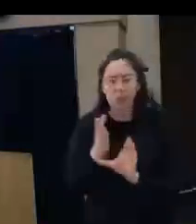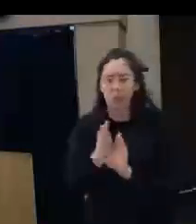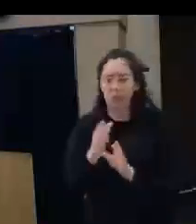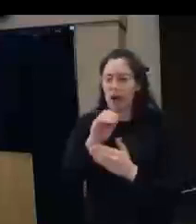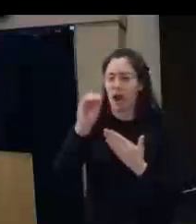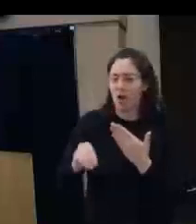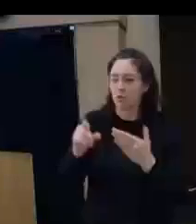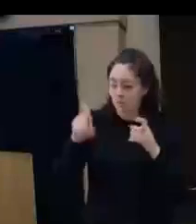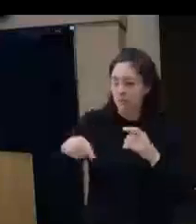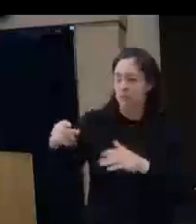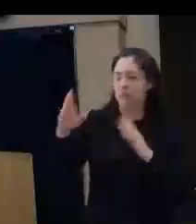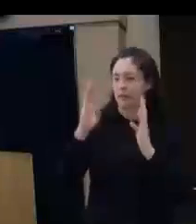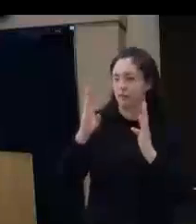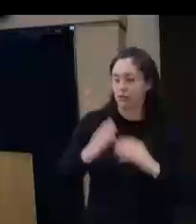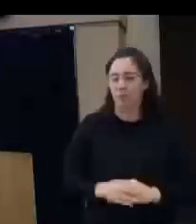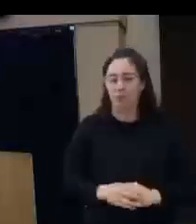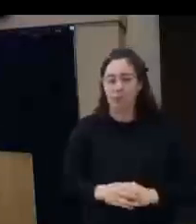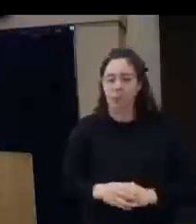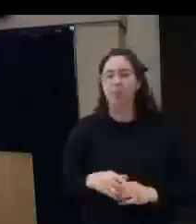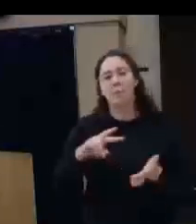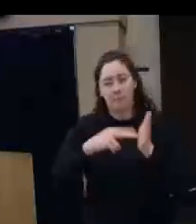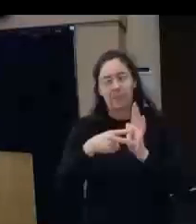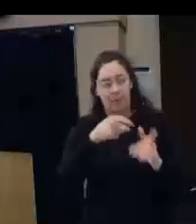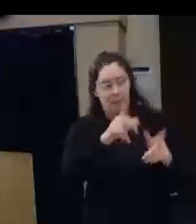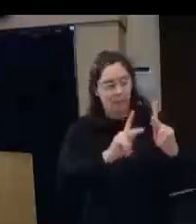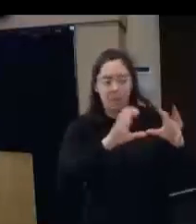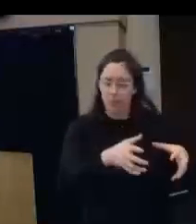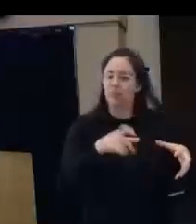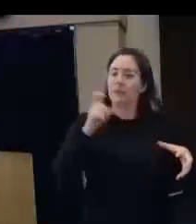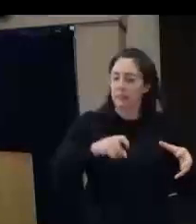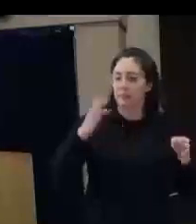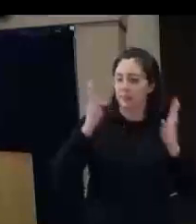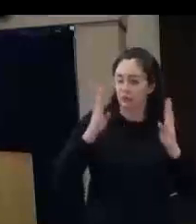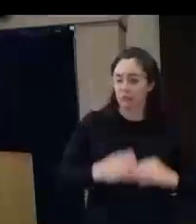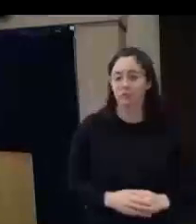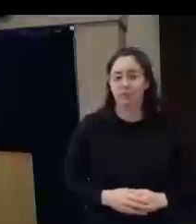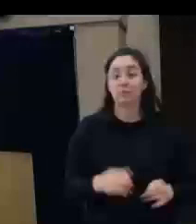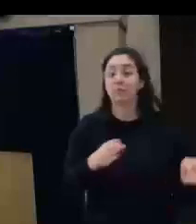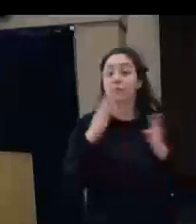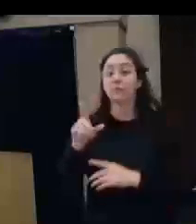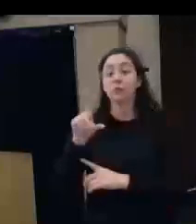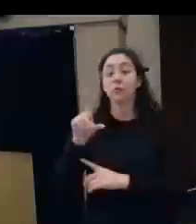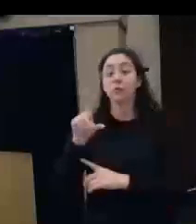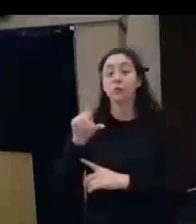it's been identified as a priority in this patient population this 2020 statement from our colleagues